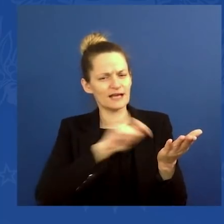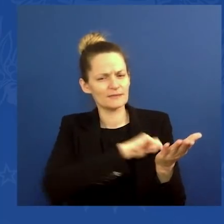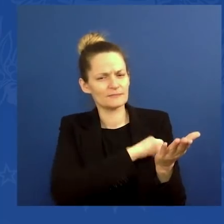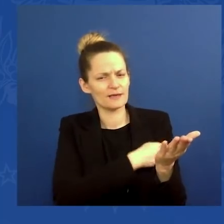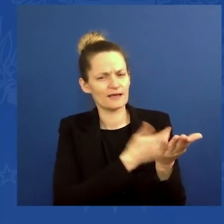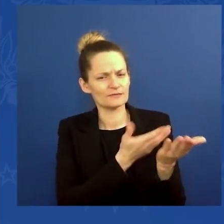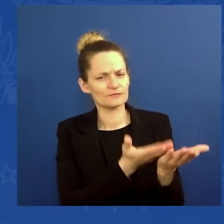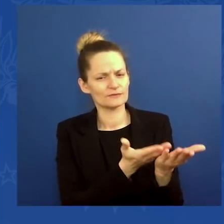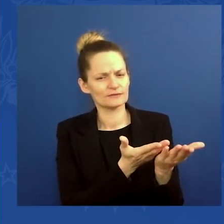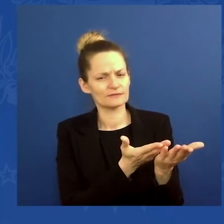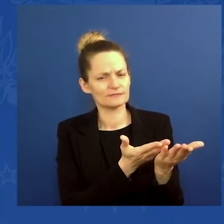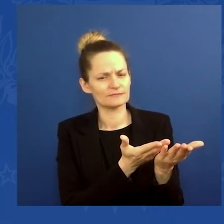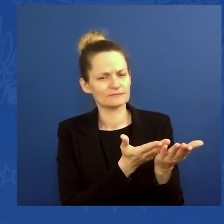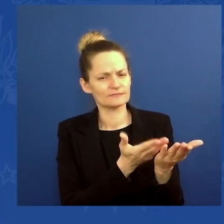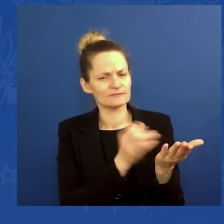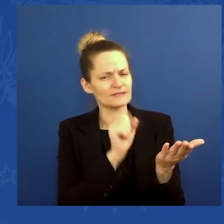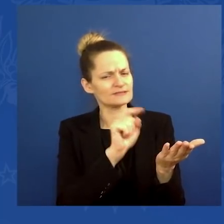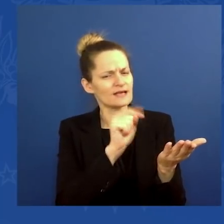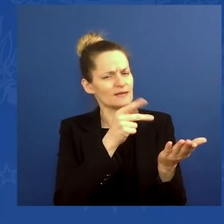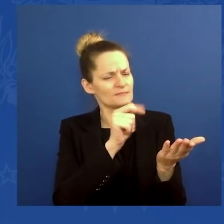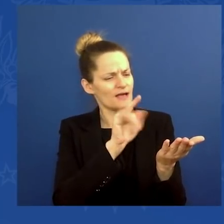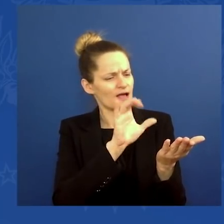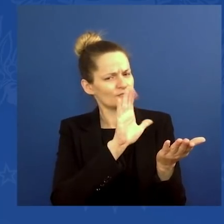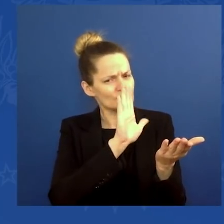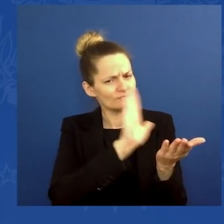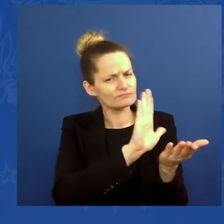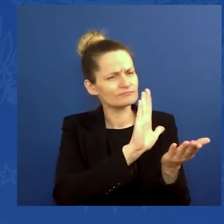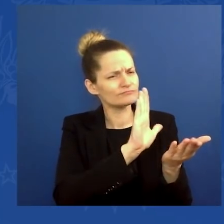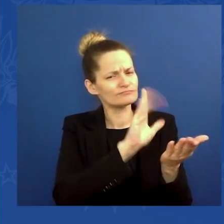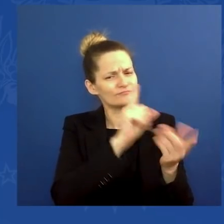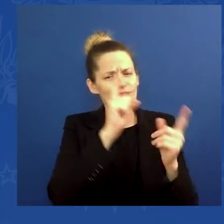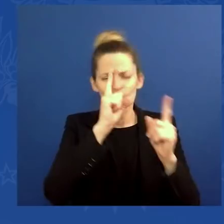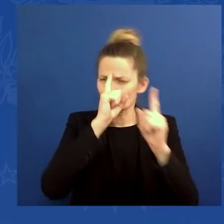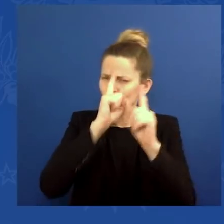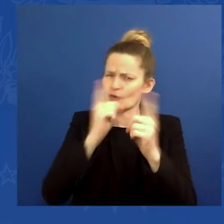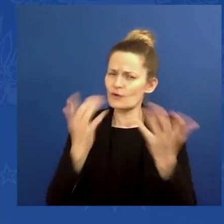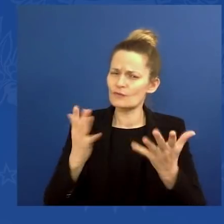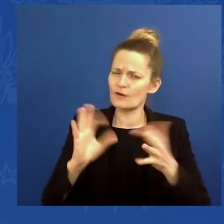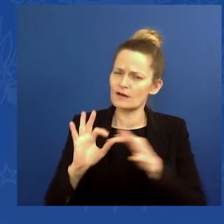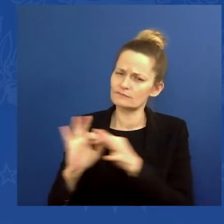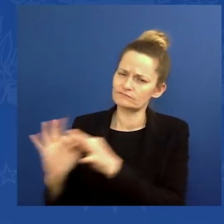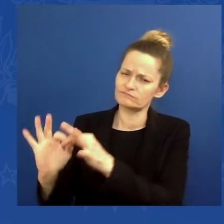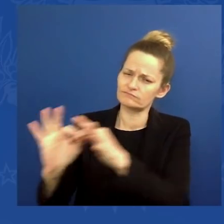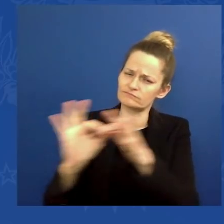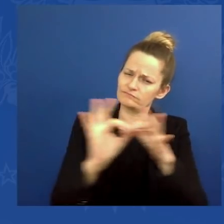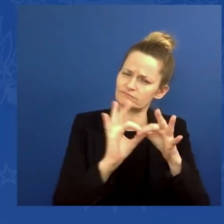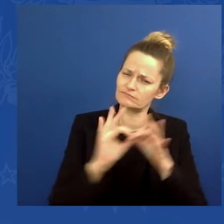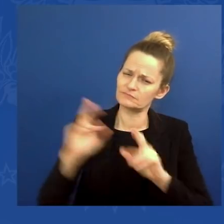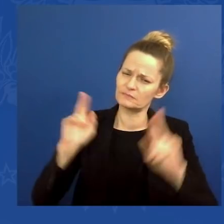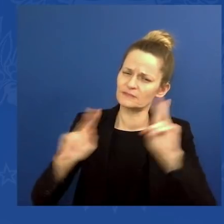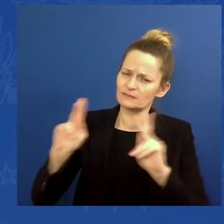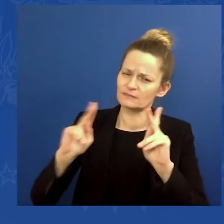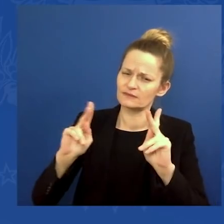who work to unite and reconcile people, the same mission which all leaders of nations